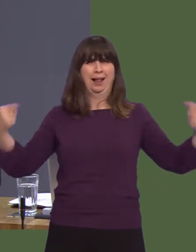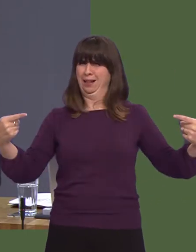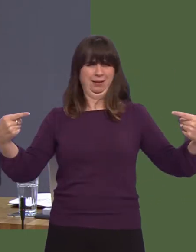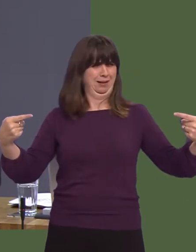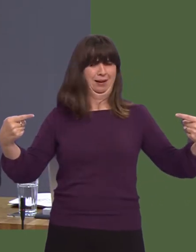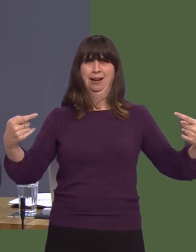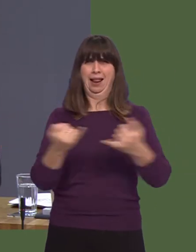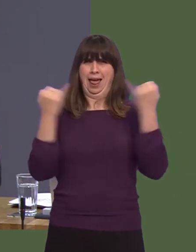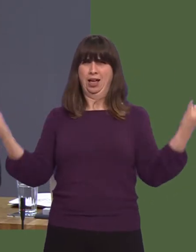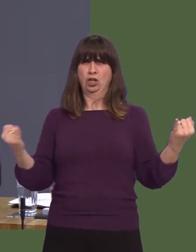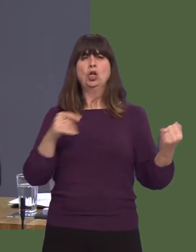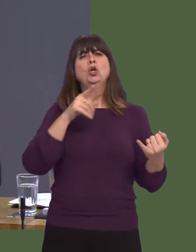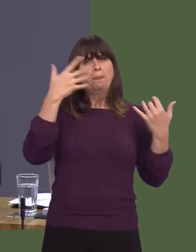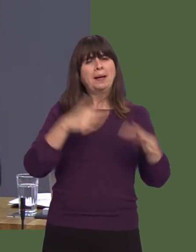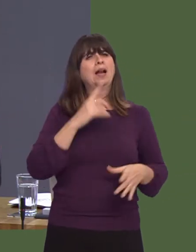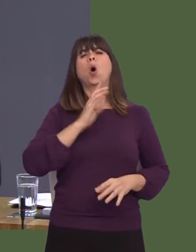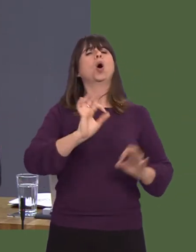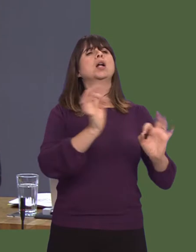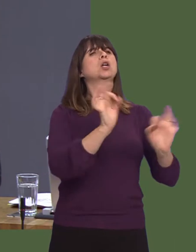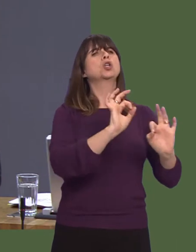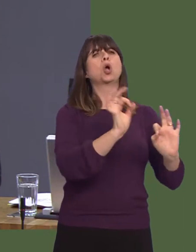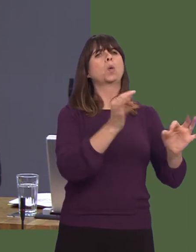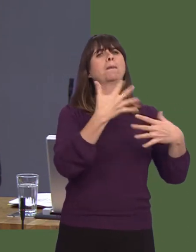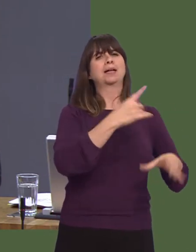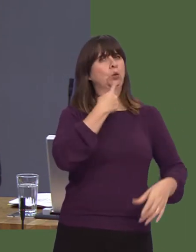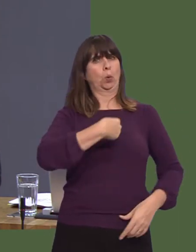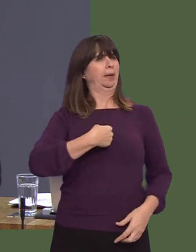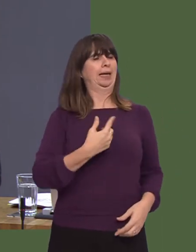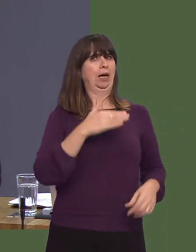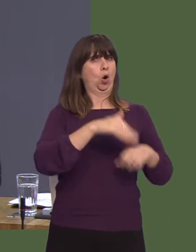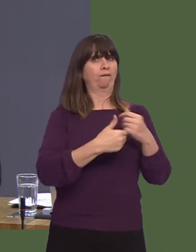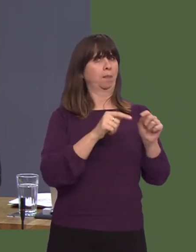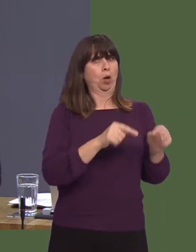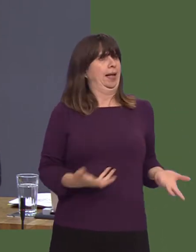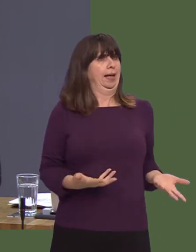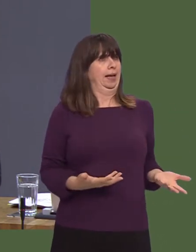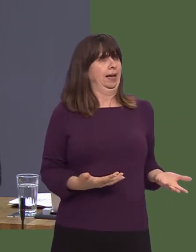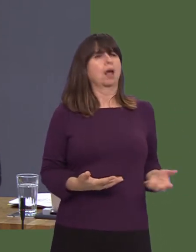you say that no allegations were received, but also that there were issues and that you